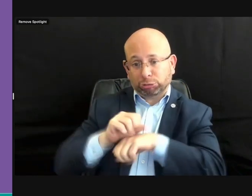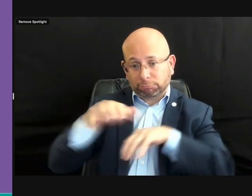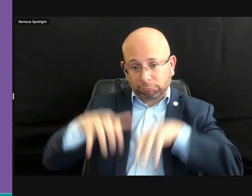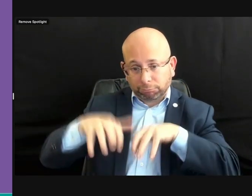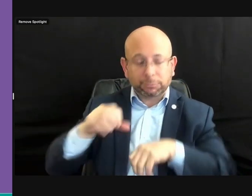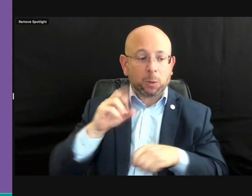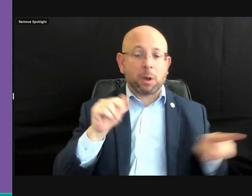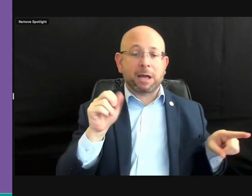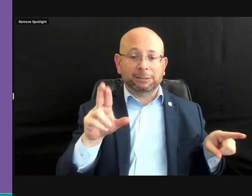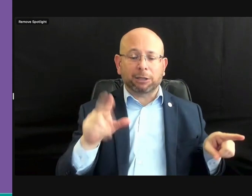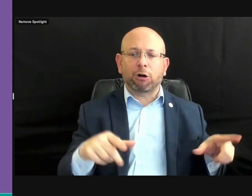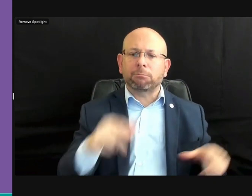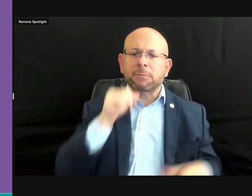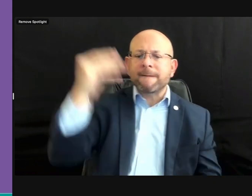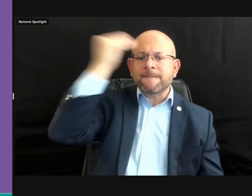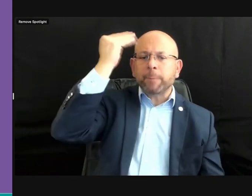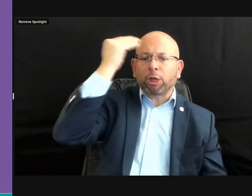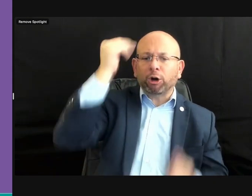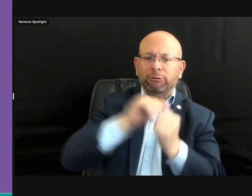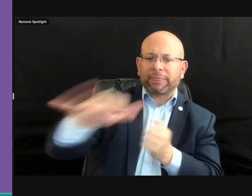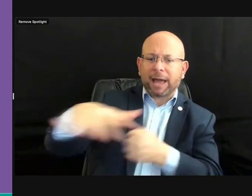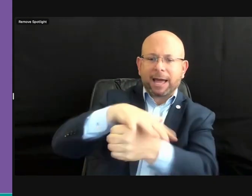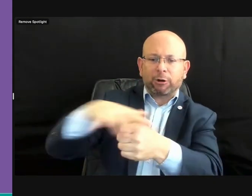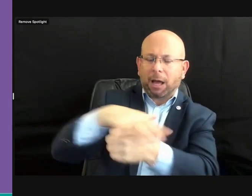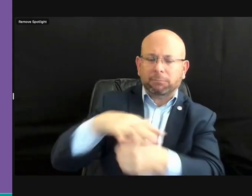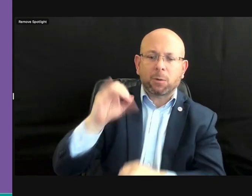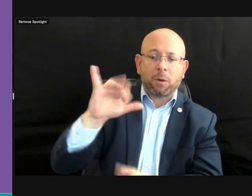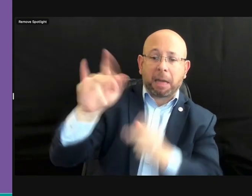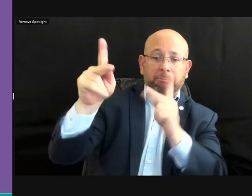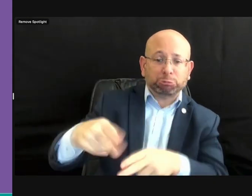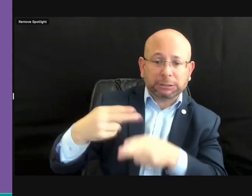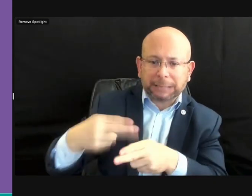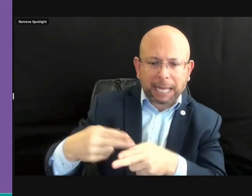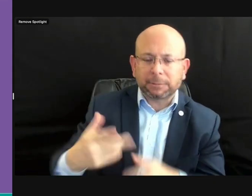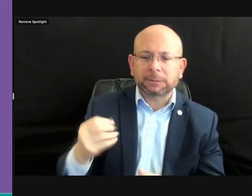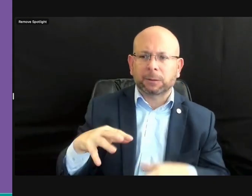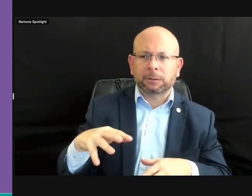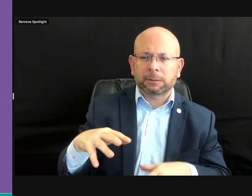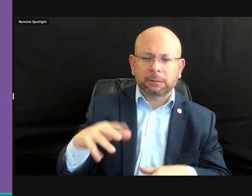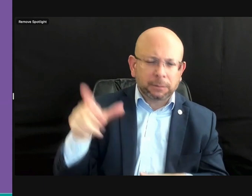The person typing or ASR may not be familiar with a particular regional area or a person's